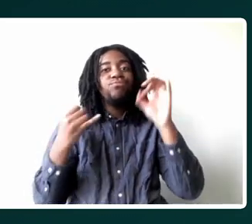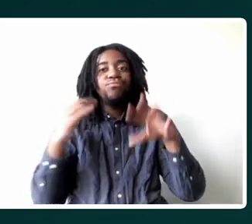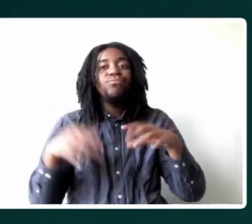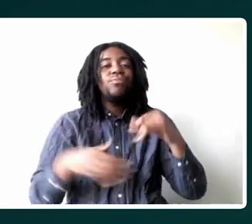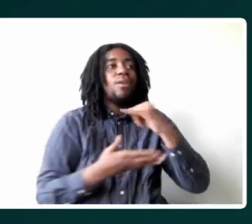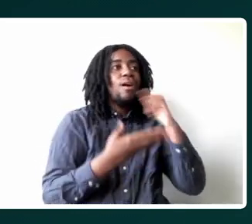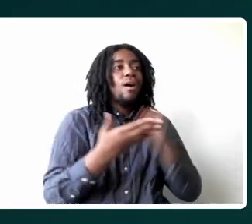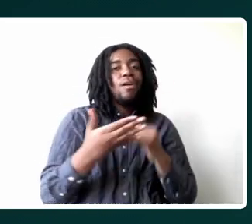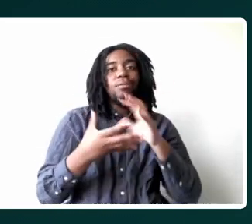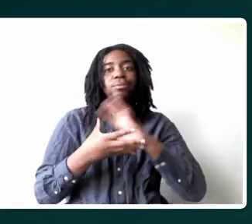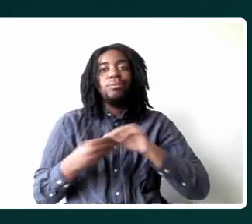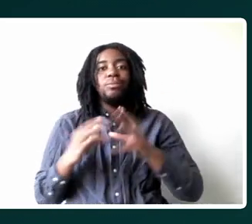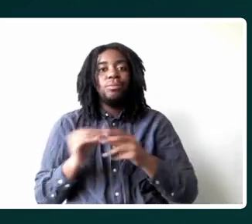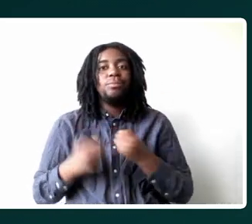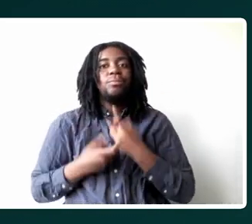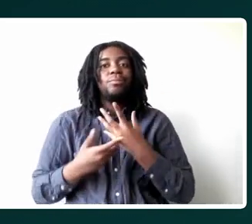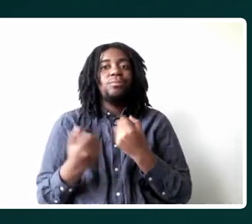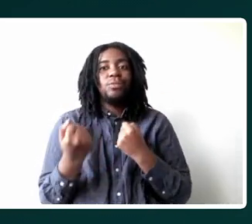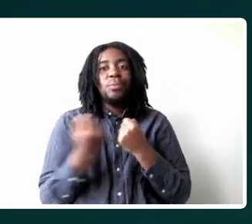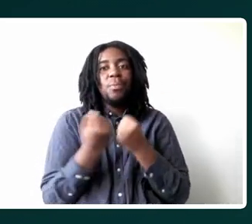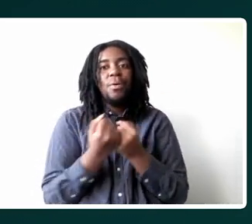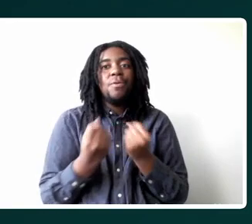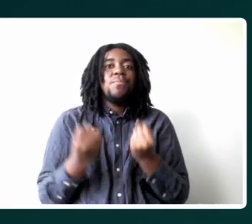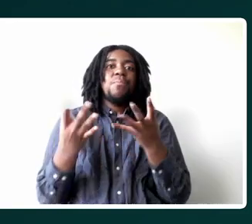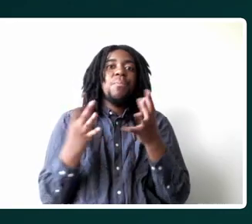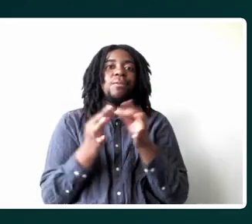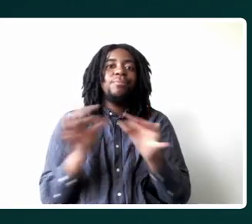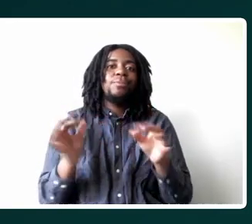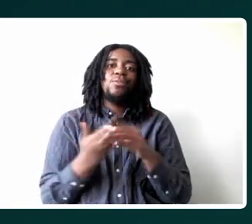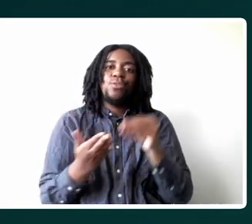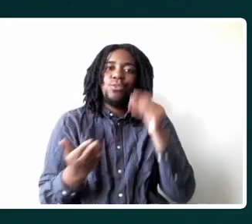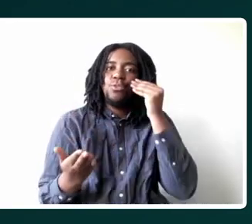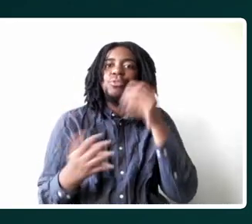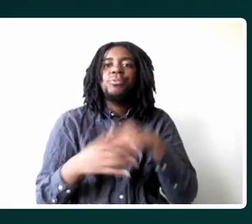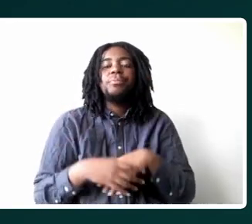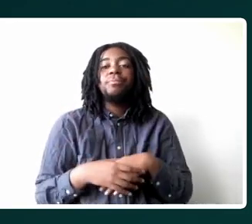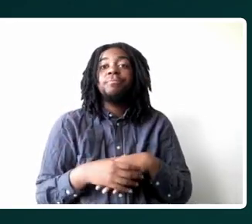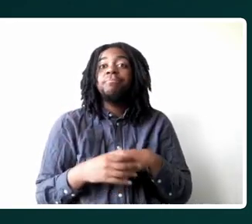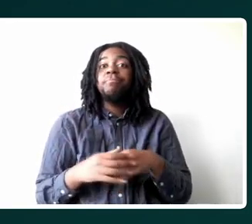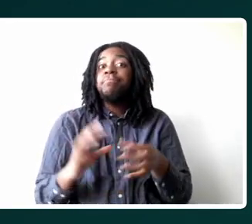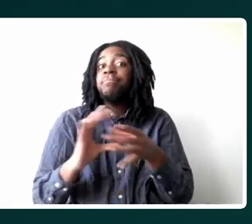support multilingual learners. And speaking of toolkits, we also will provide a link to